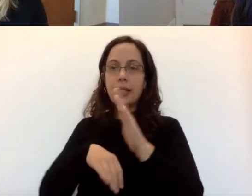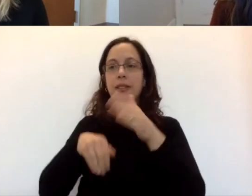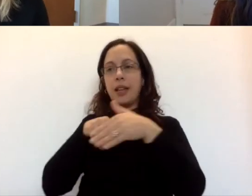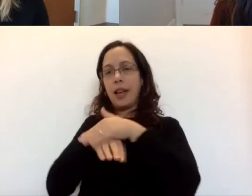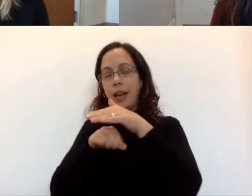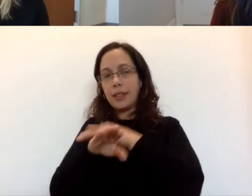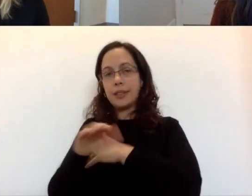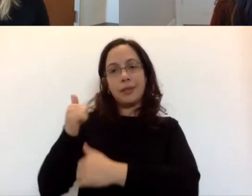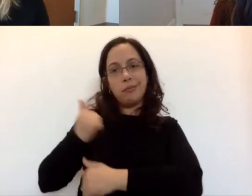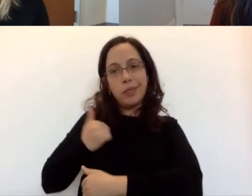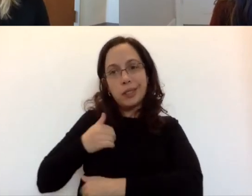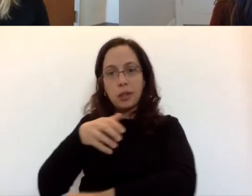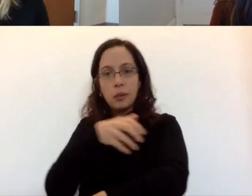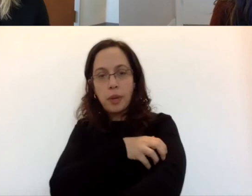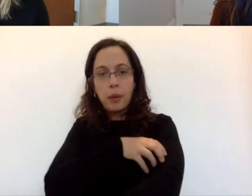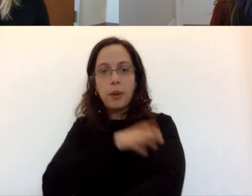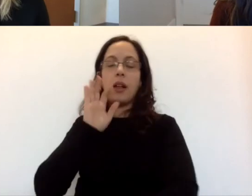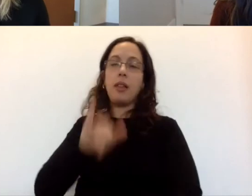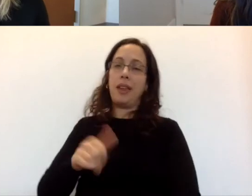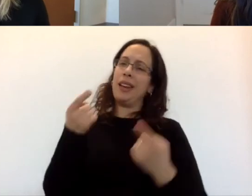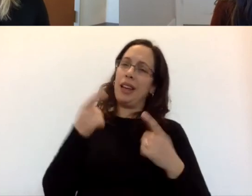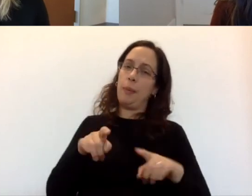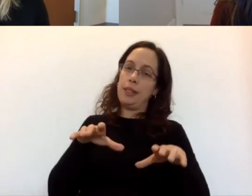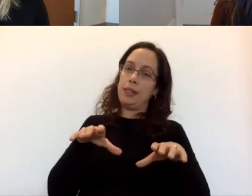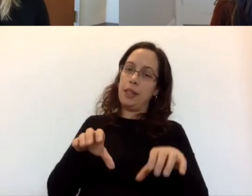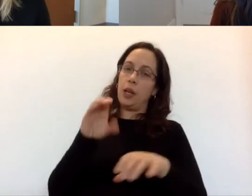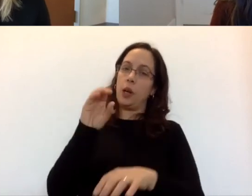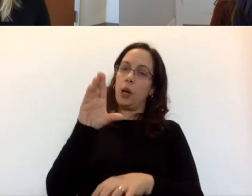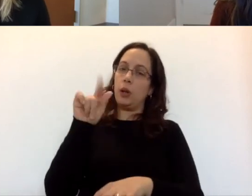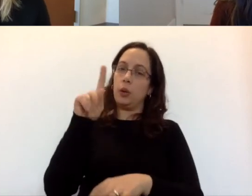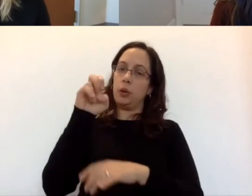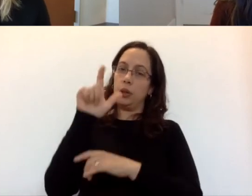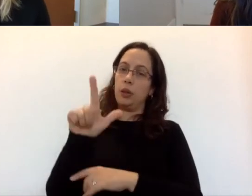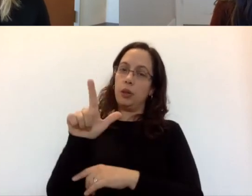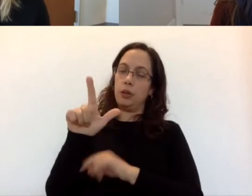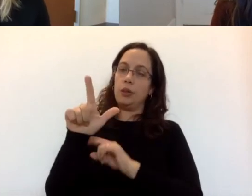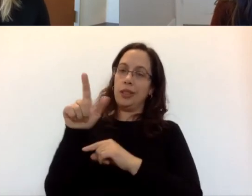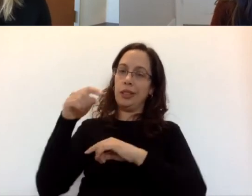that happens in the colonial period in a number of different respects um, you know if we think